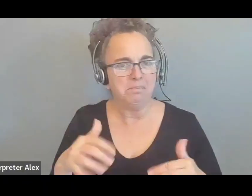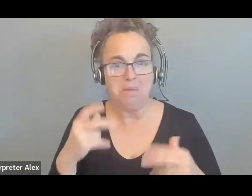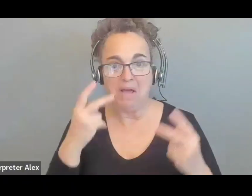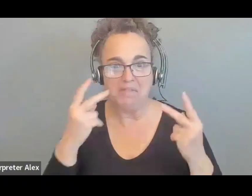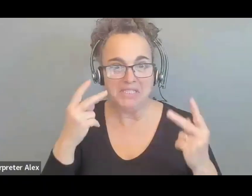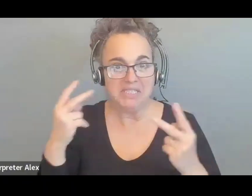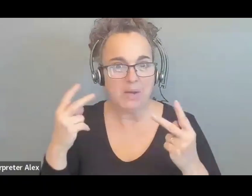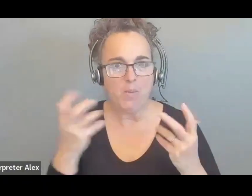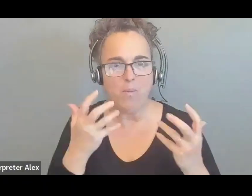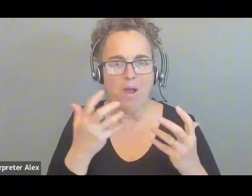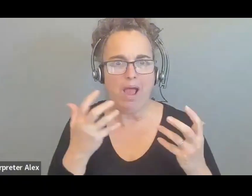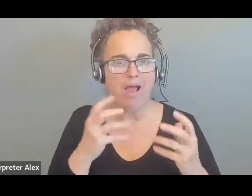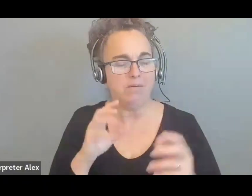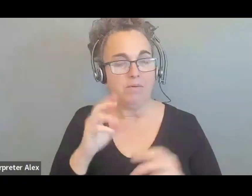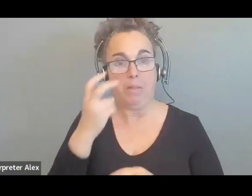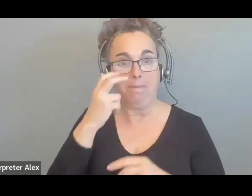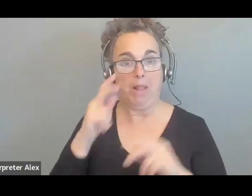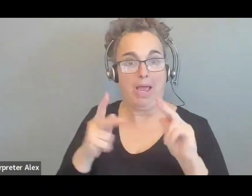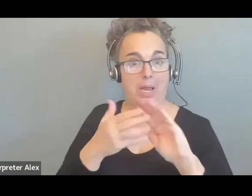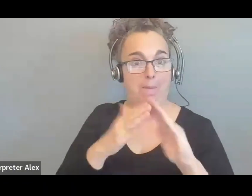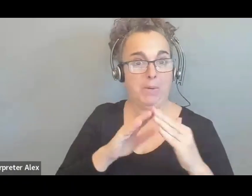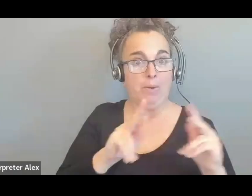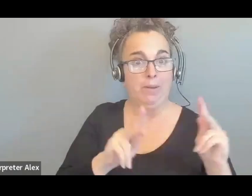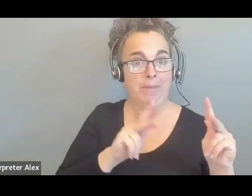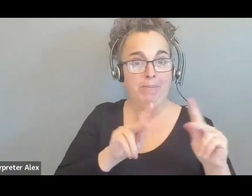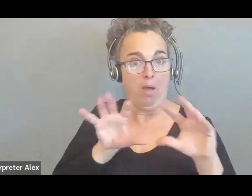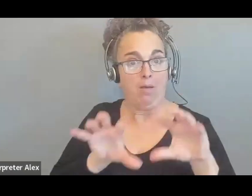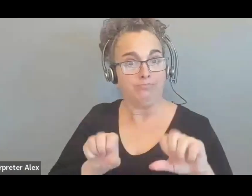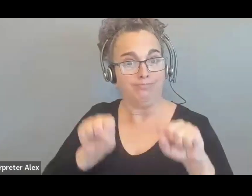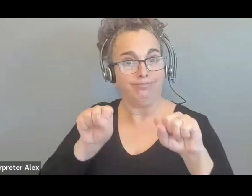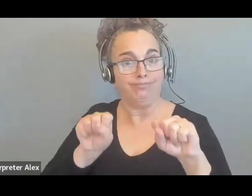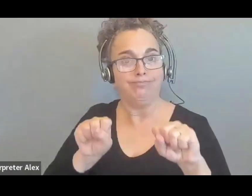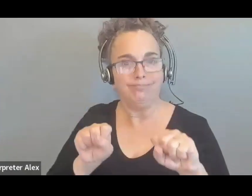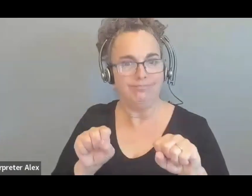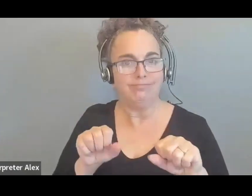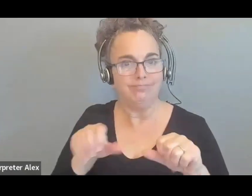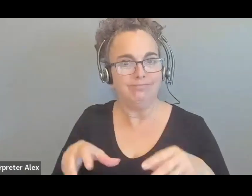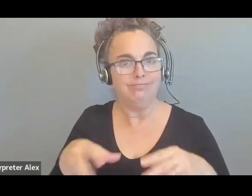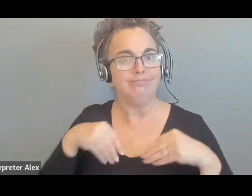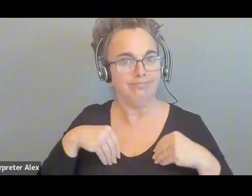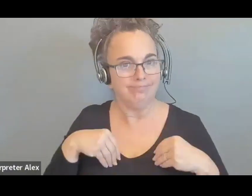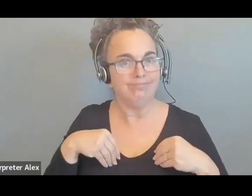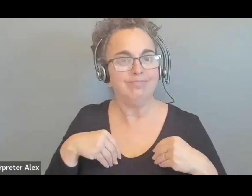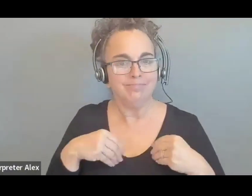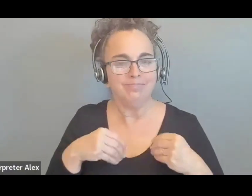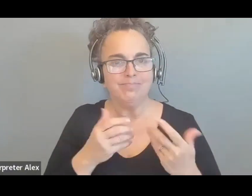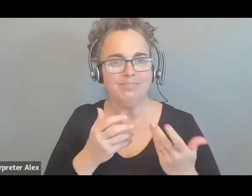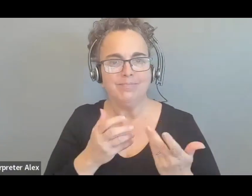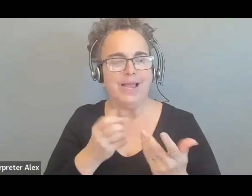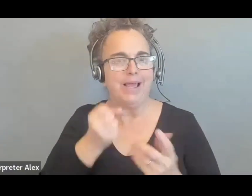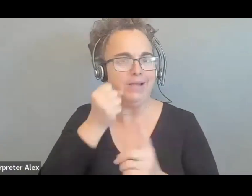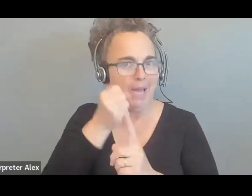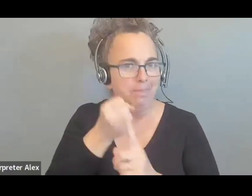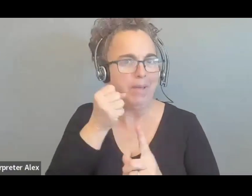for people in the blind community and a huge low hanging fruit impact for accessibility